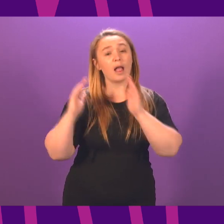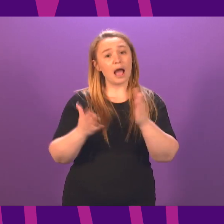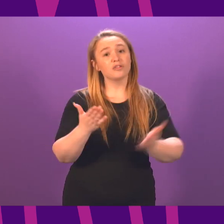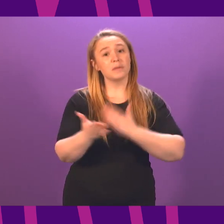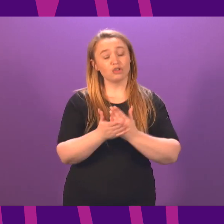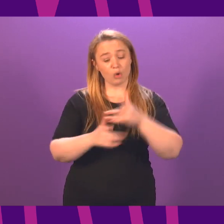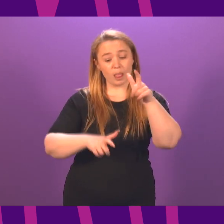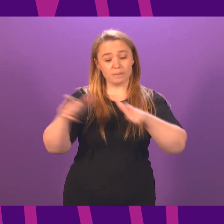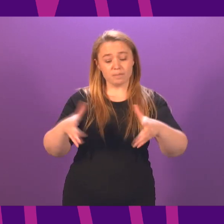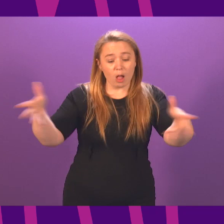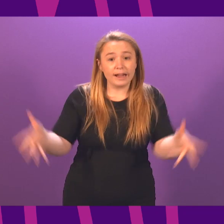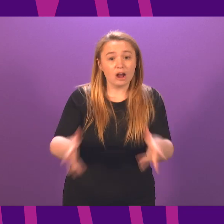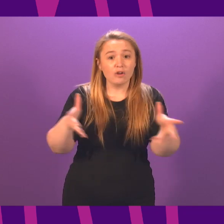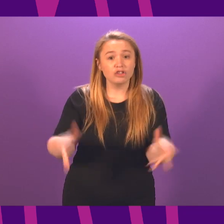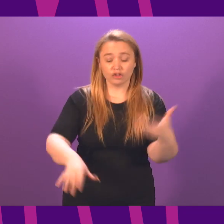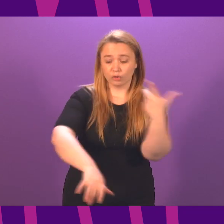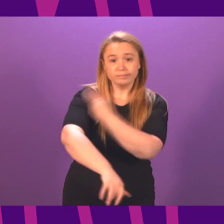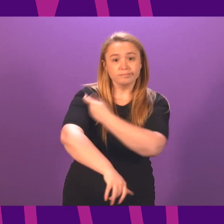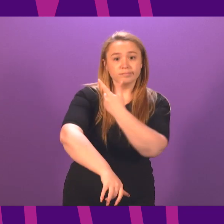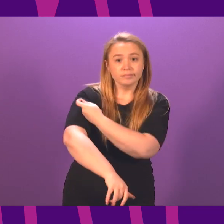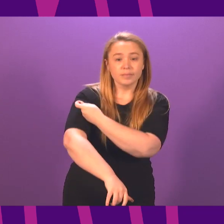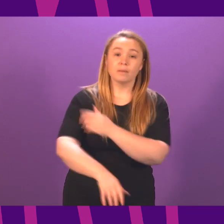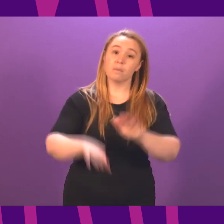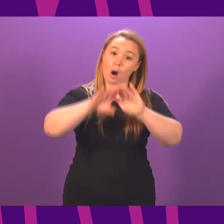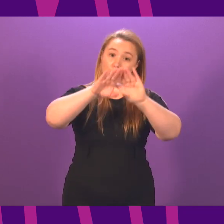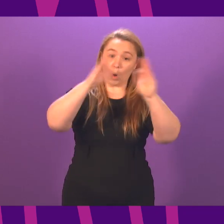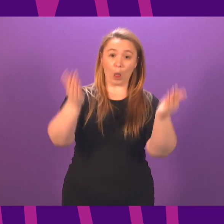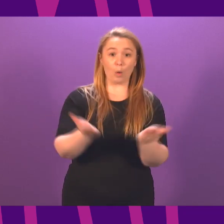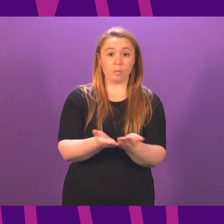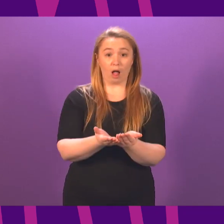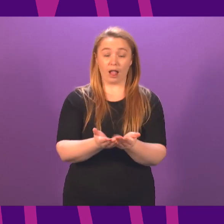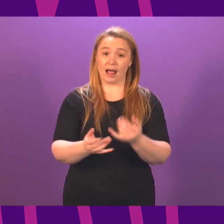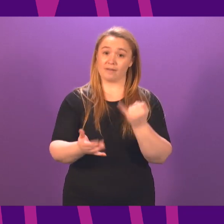Of course, globally, one of the biggest proponents of dangerous misinformation on Covid,